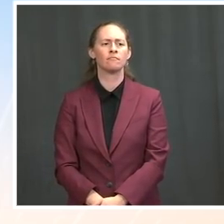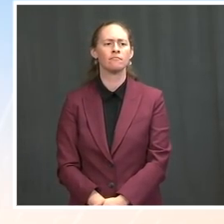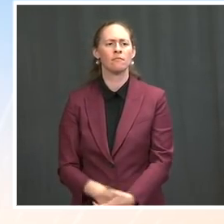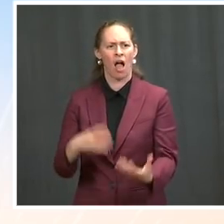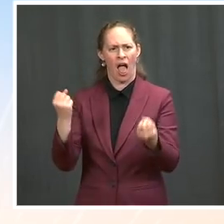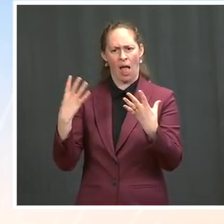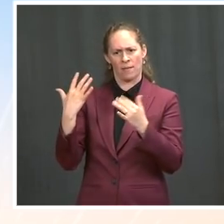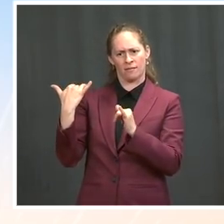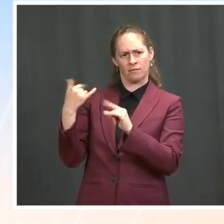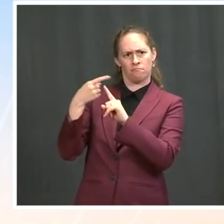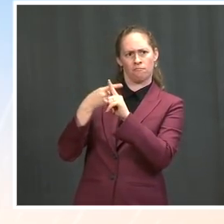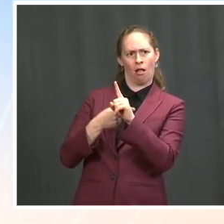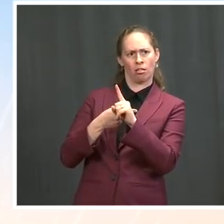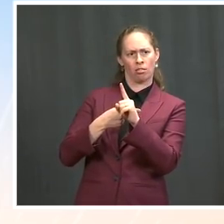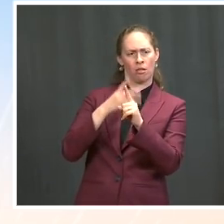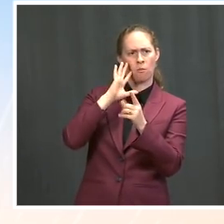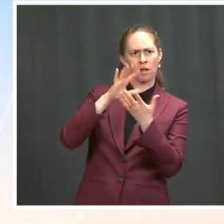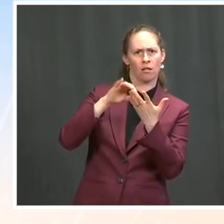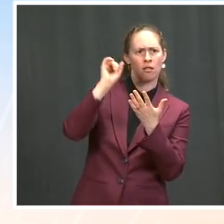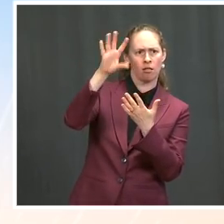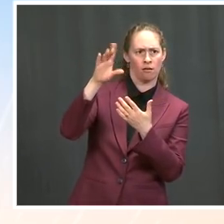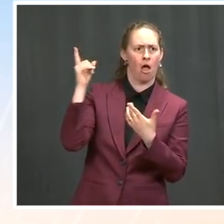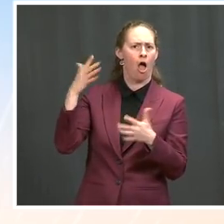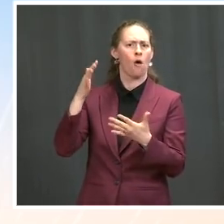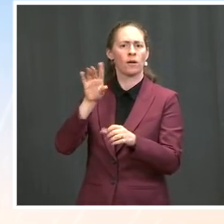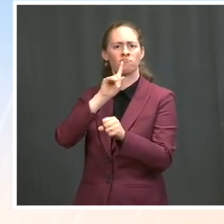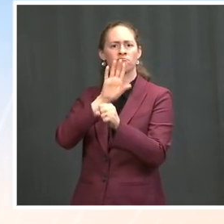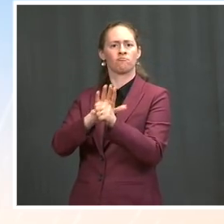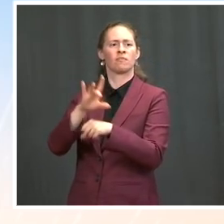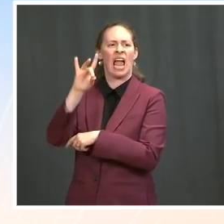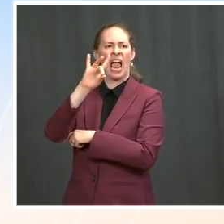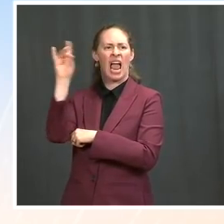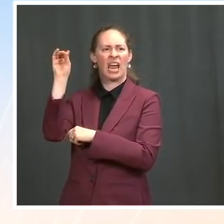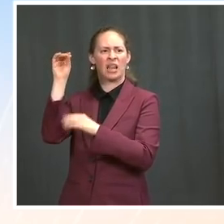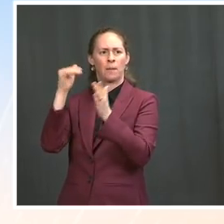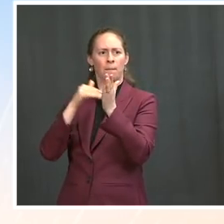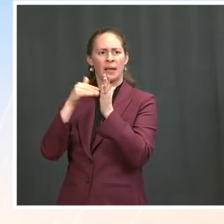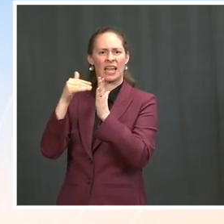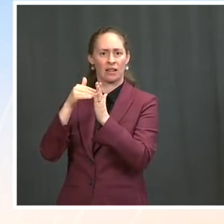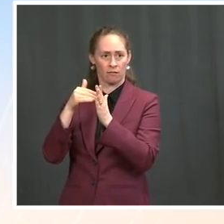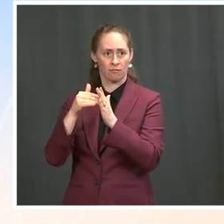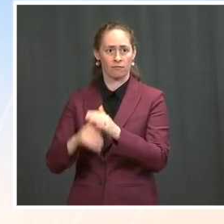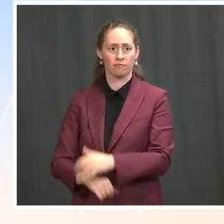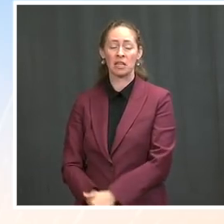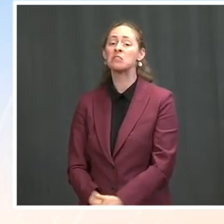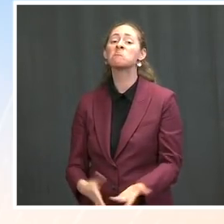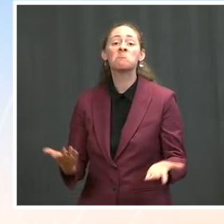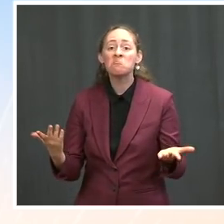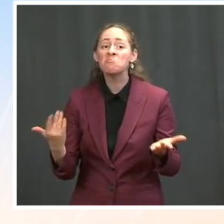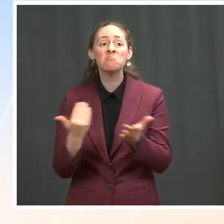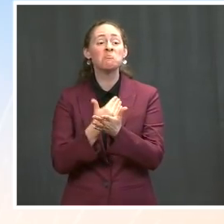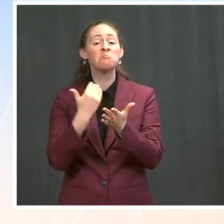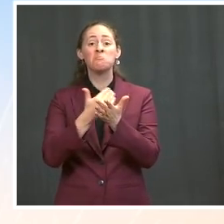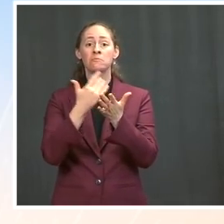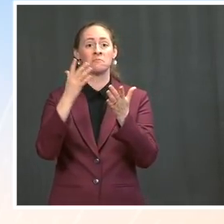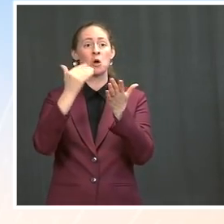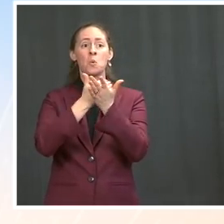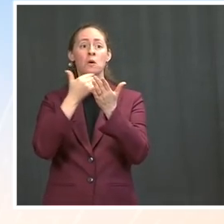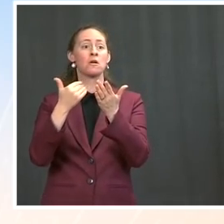was that 80 million would be sent this month, and now it will be "allocated" instead of "sent." Ms. Psaki: I don't have an update on that. It's a great question. I know the COVID team is doing a briefing tomorrow,